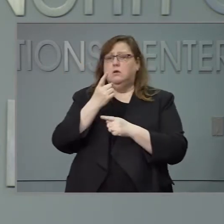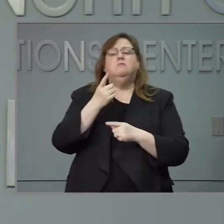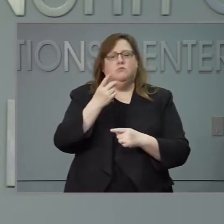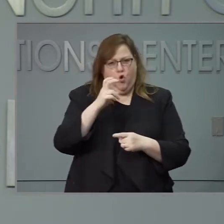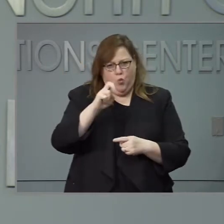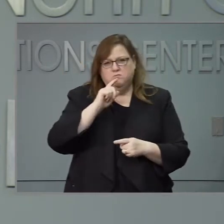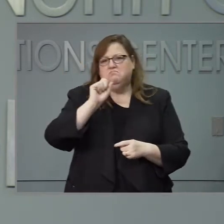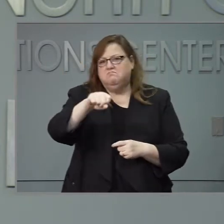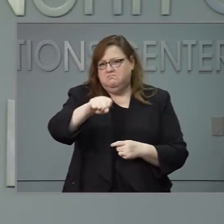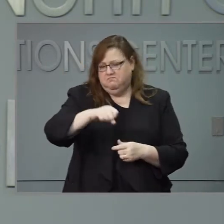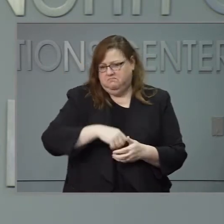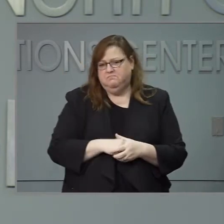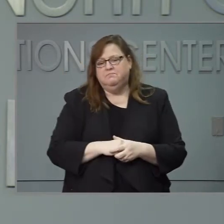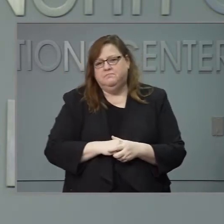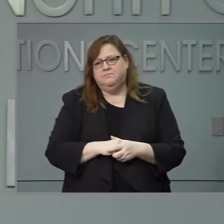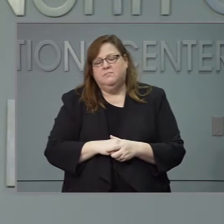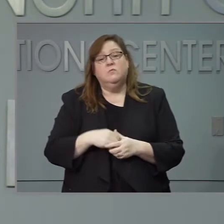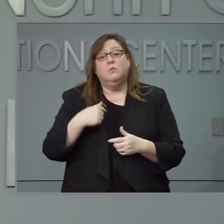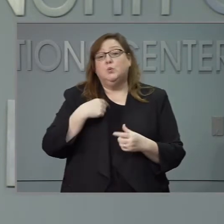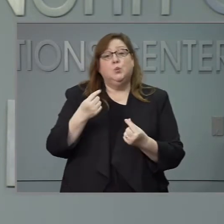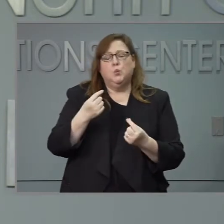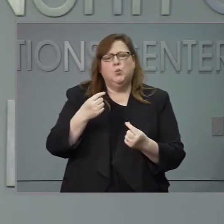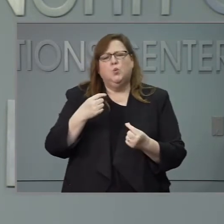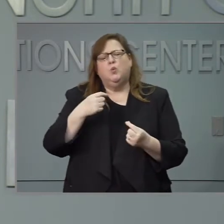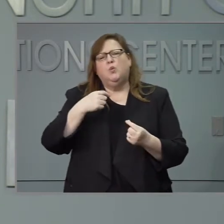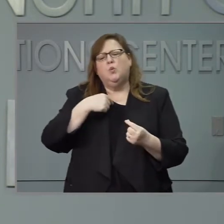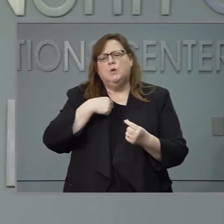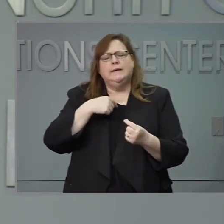MASCARILLAS NI DISTANCIAMIENTO SOCIAL. ESO ES PELIGROSO Y ES